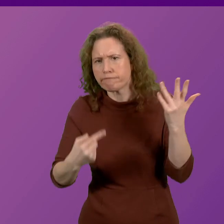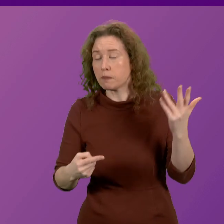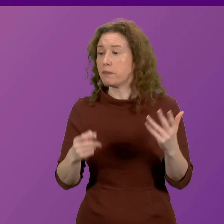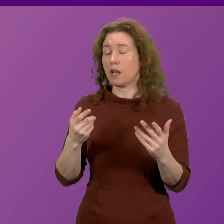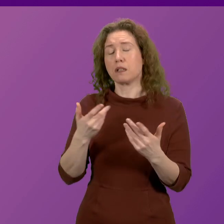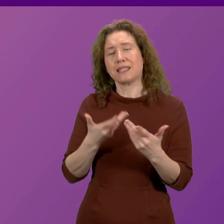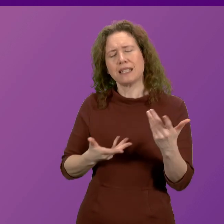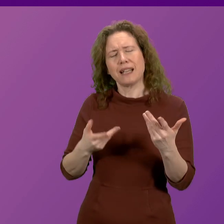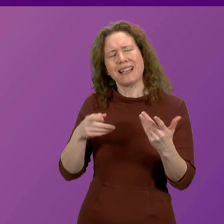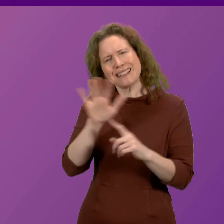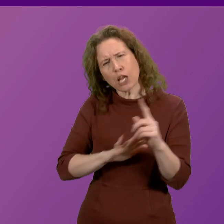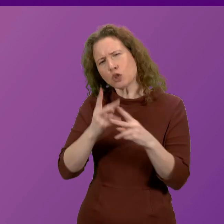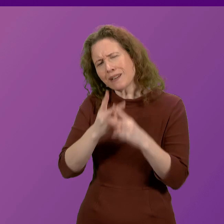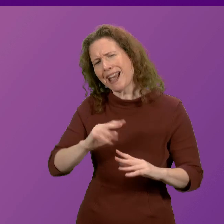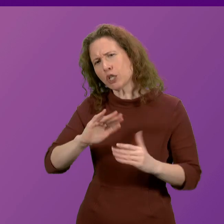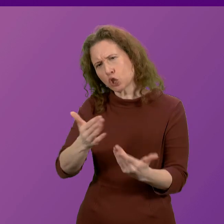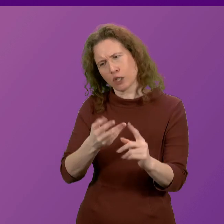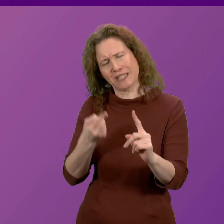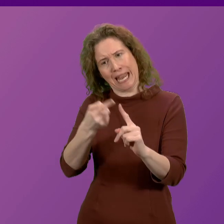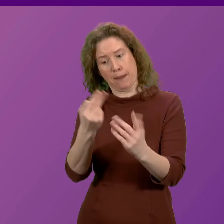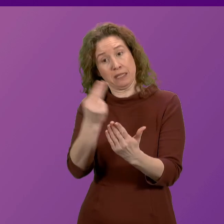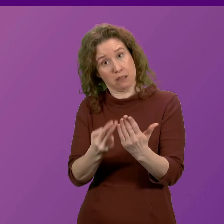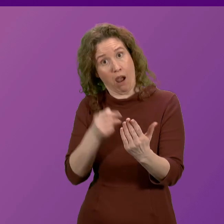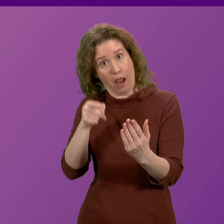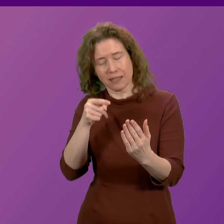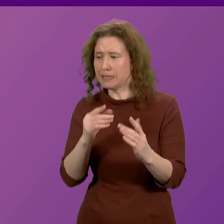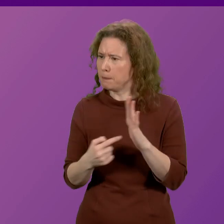what the national care service is designed to do—this is an important point that Mr